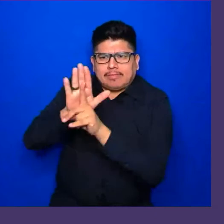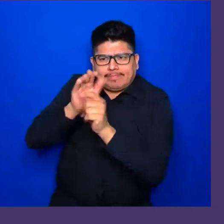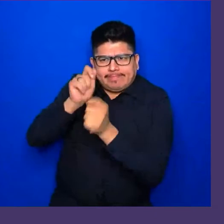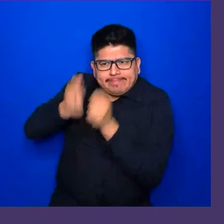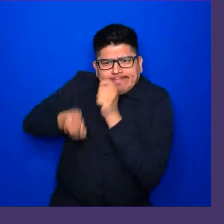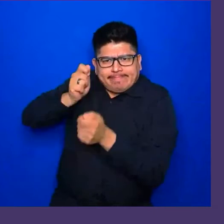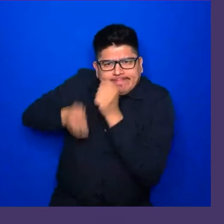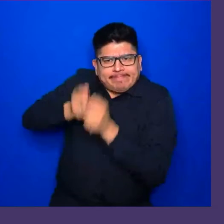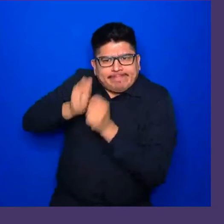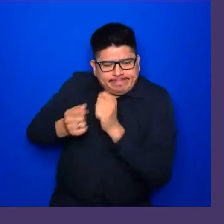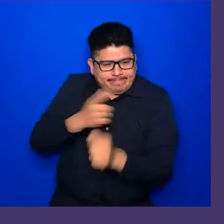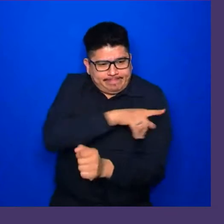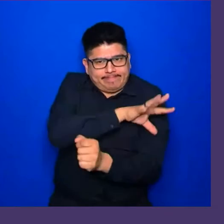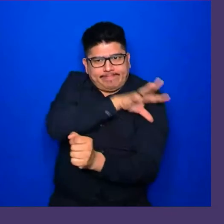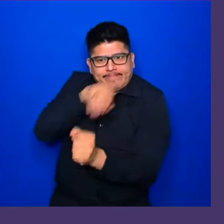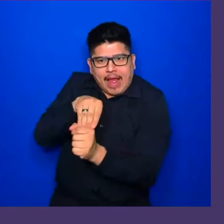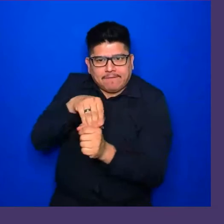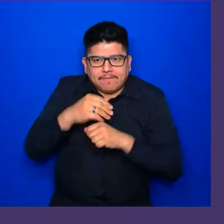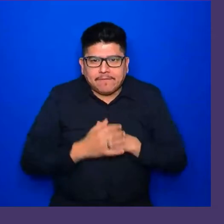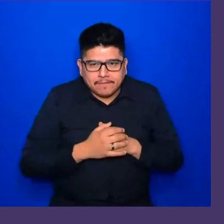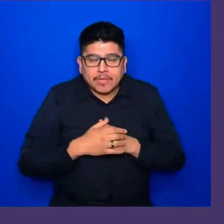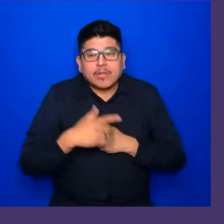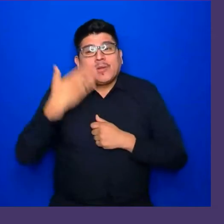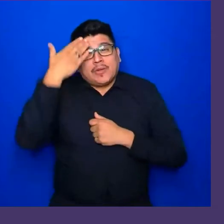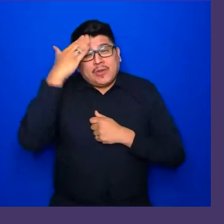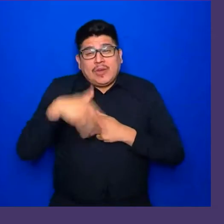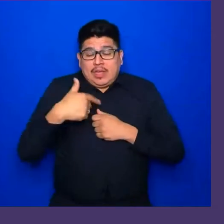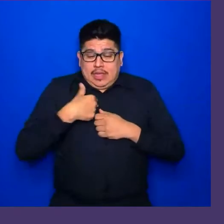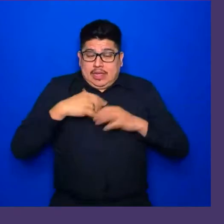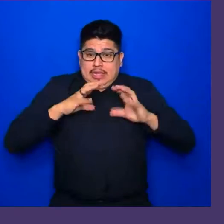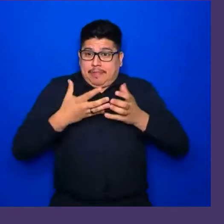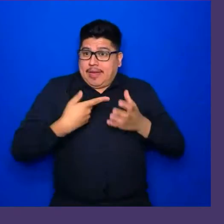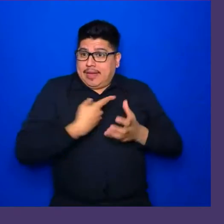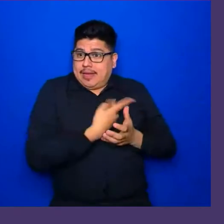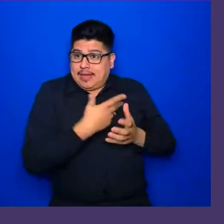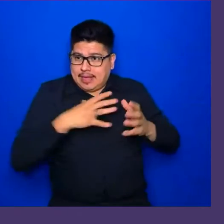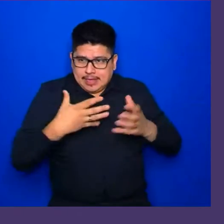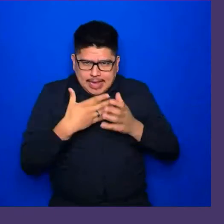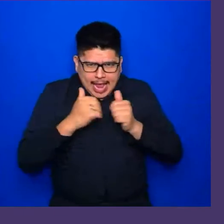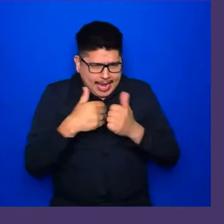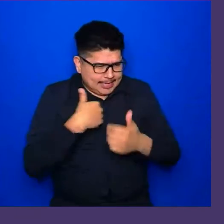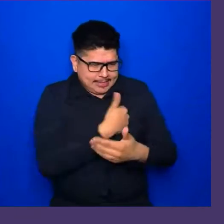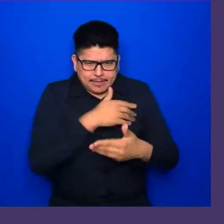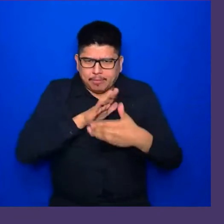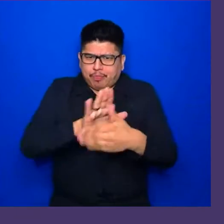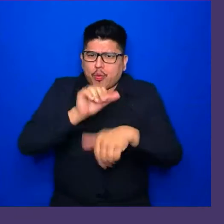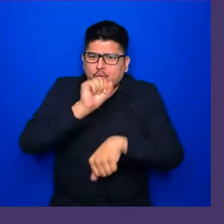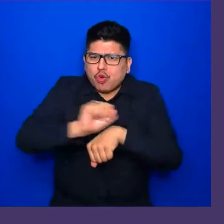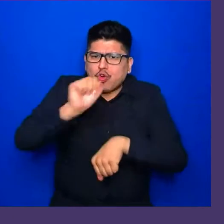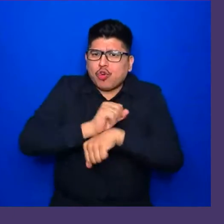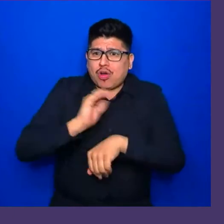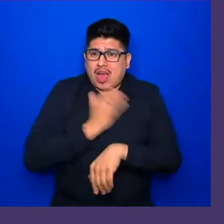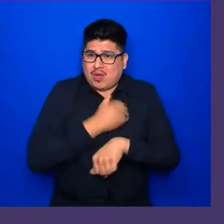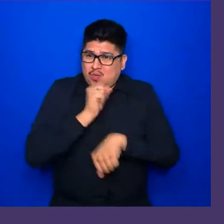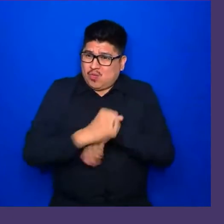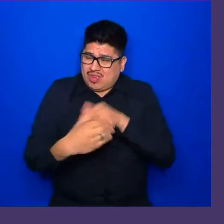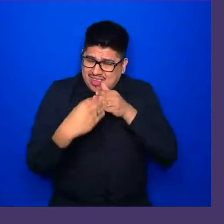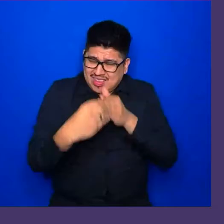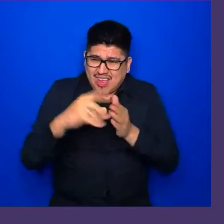and how we approach our work. Our work does lead the US government foreign policy in disability, but it shouldn't just be our office.